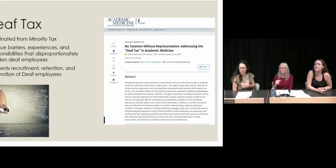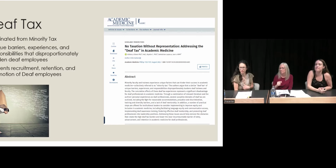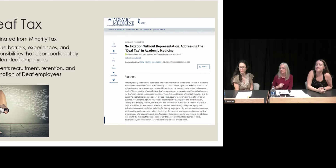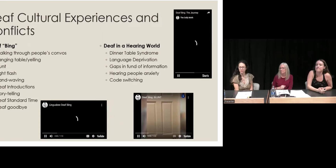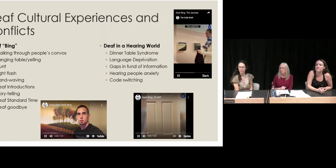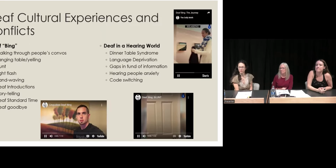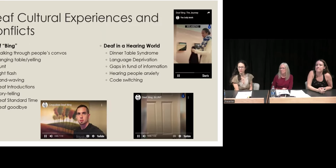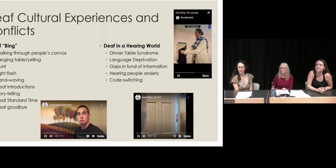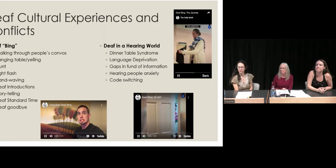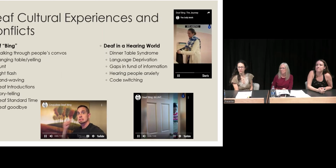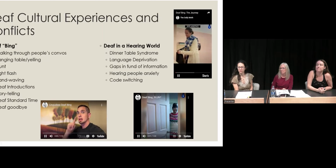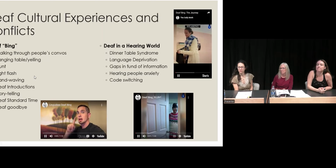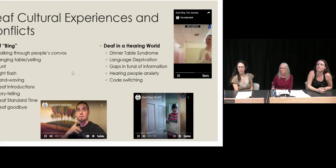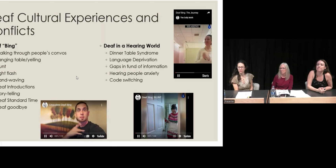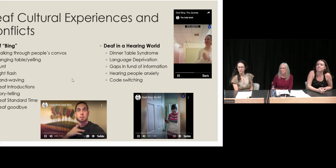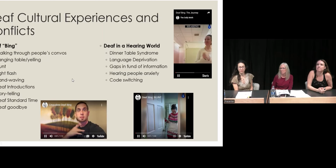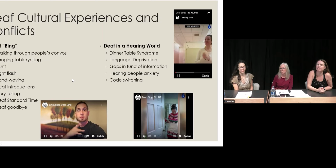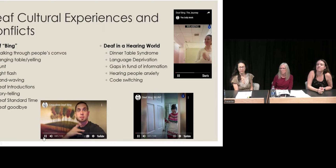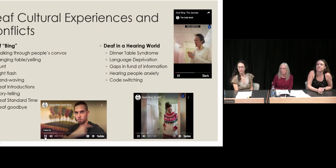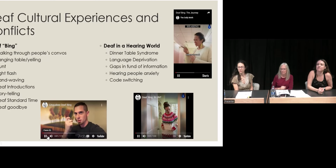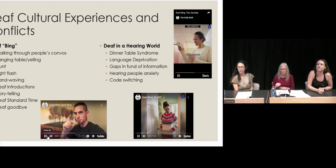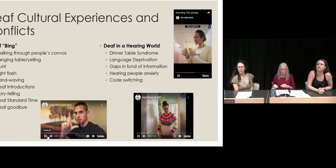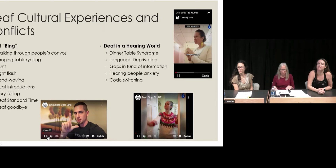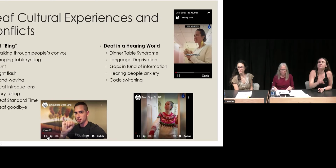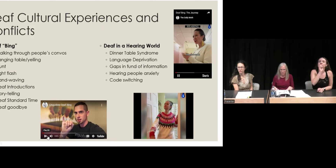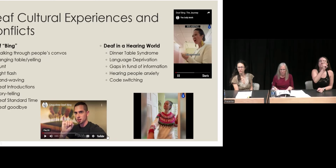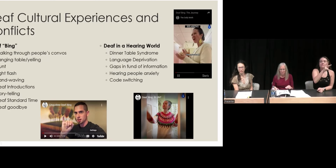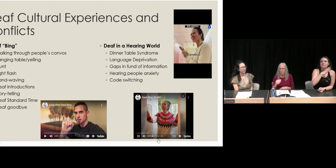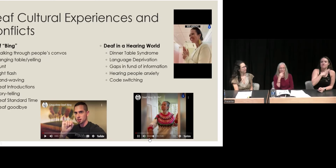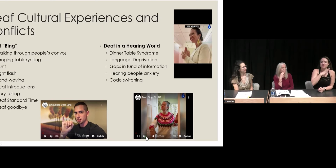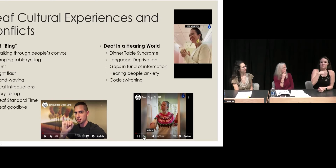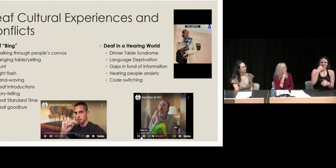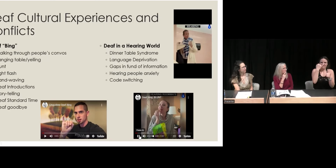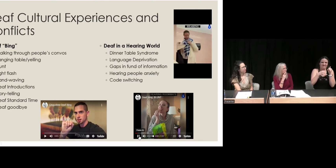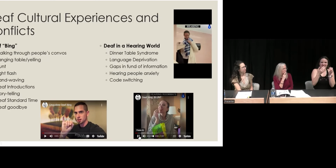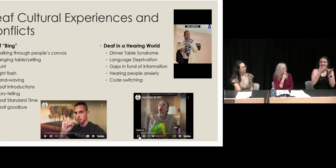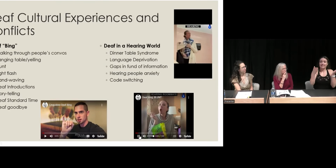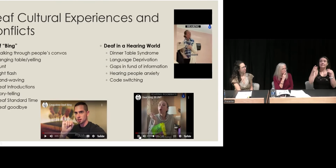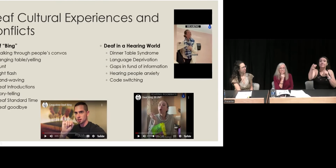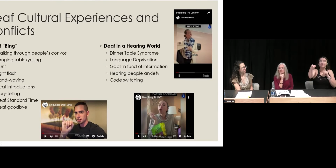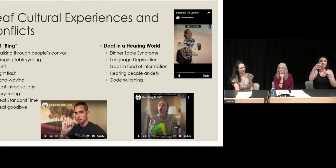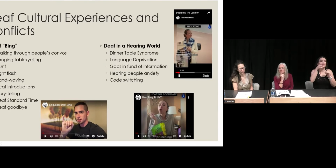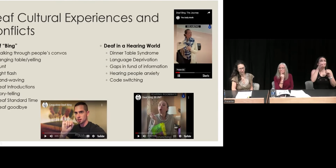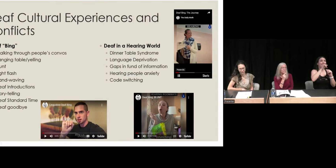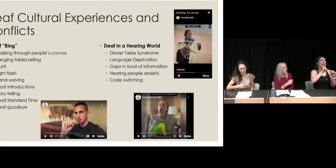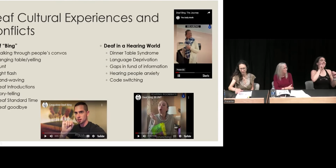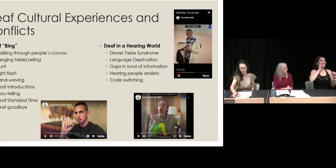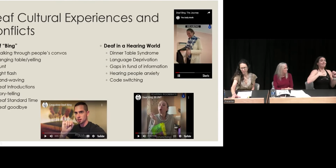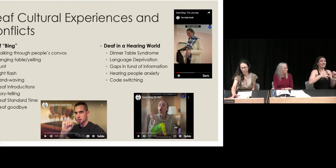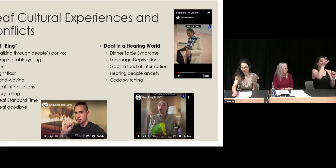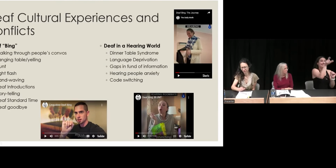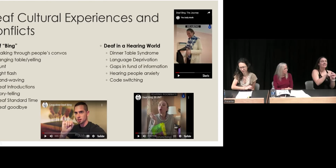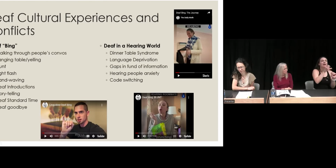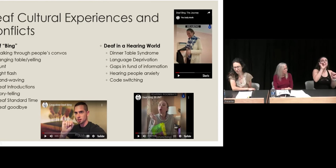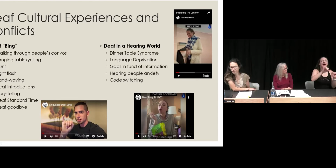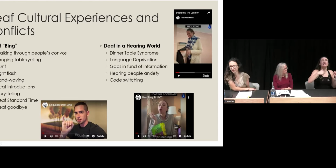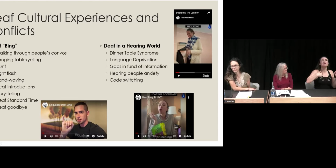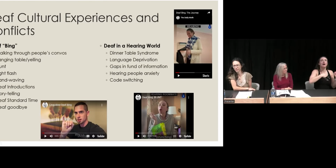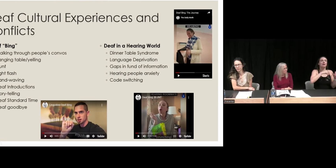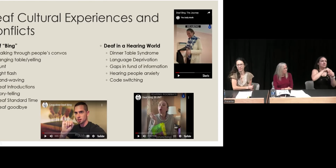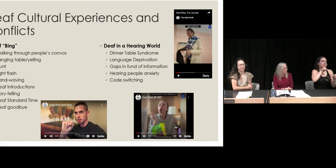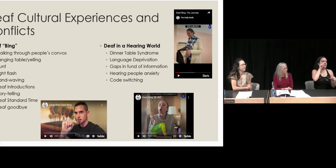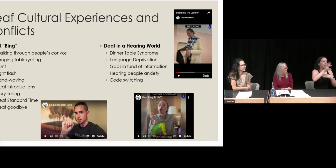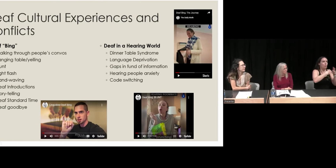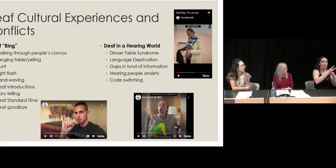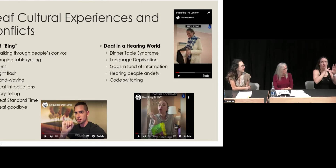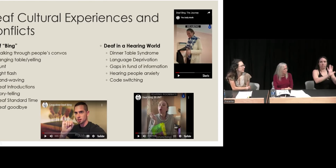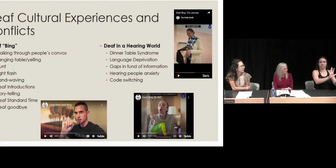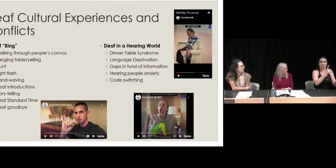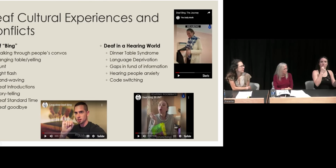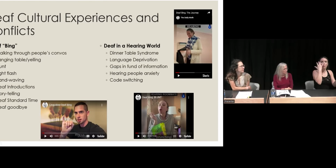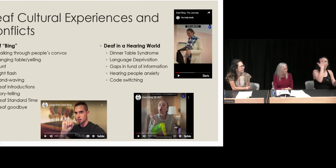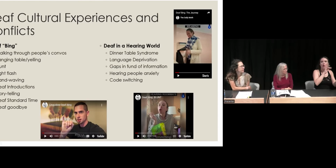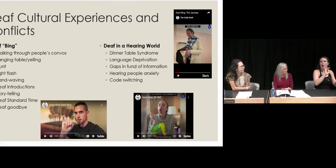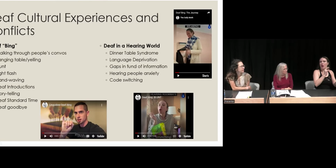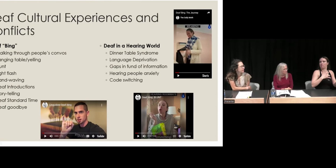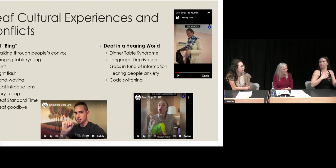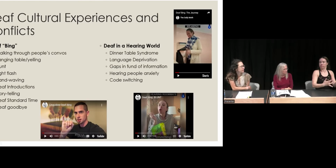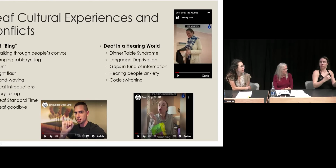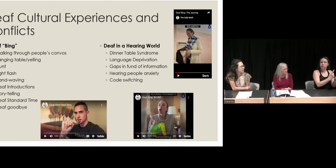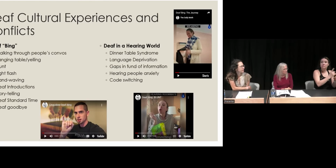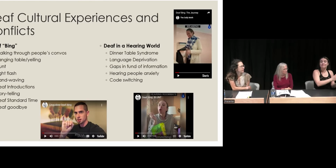sorry okay last thing on this slide so there's the deaf Tendencies the deaf beings that are um what